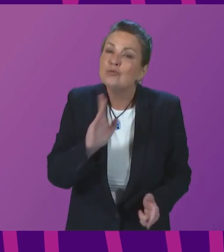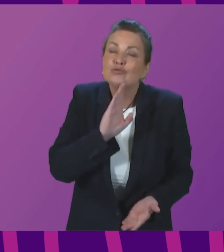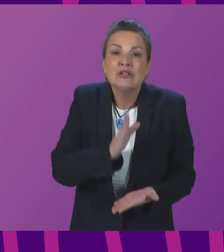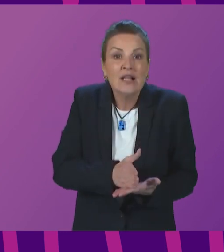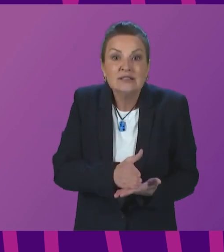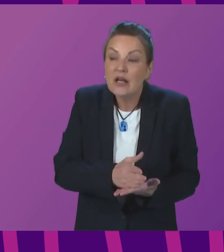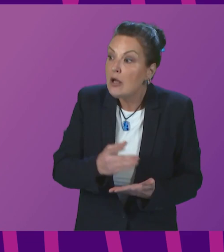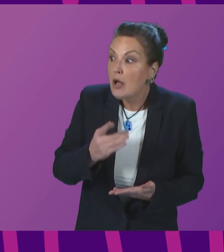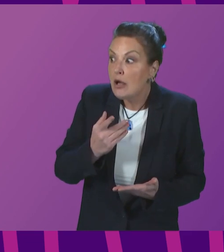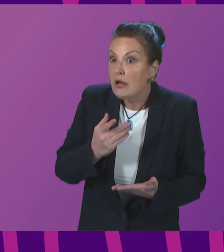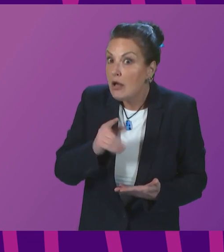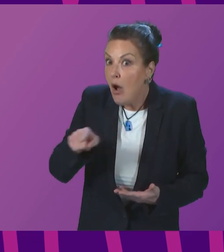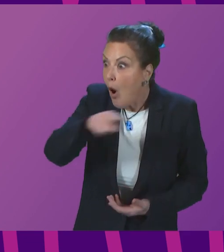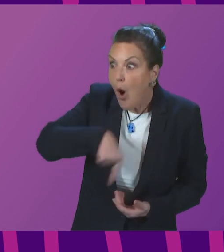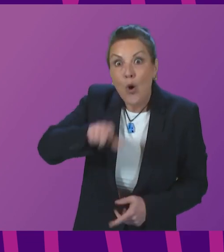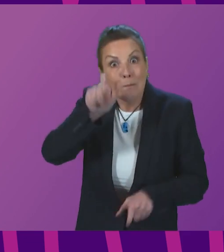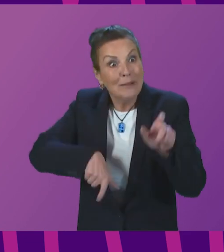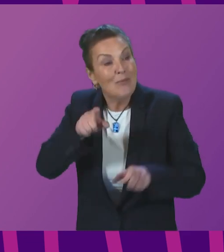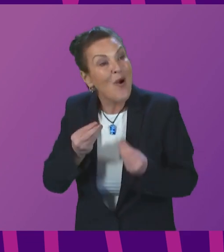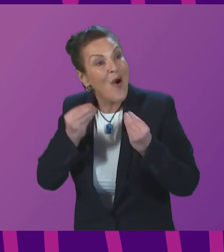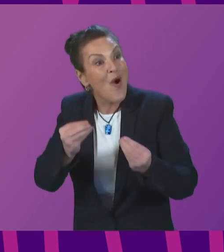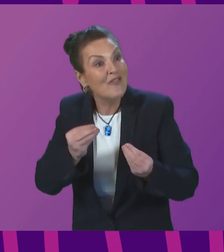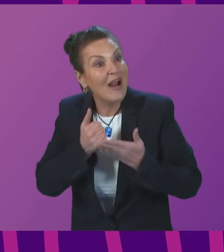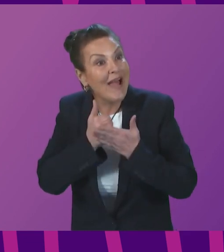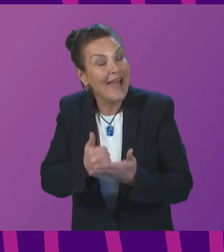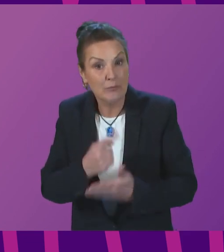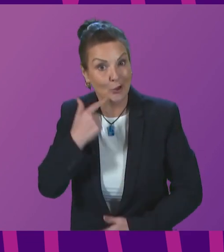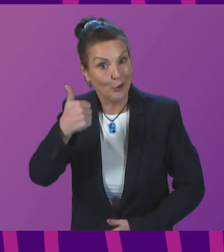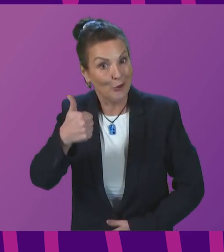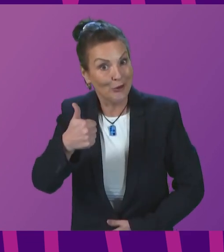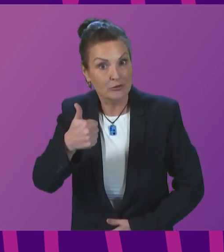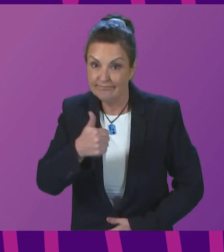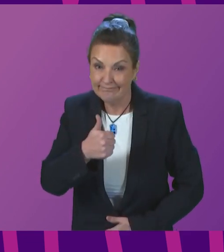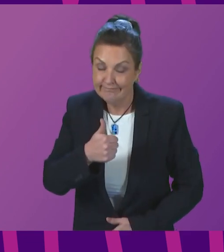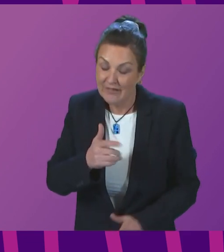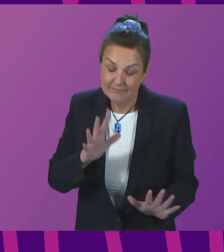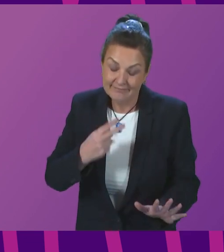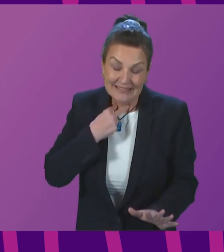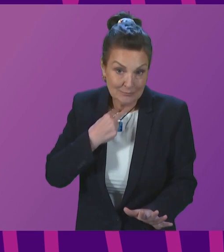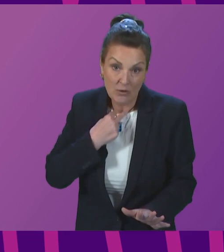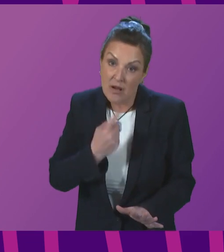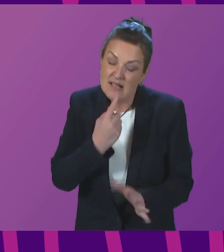help will be well intentioned. In fact, organised criminal gangs may see what is happening in Ukraine as more of an